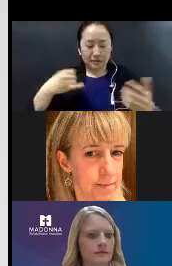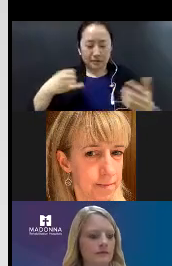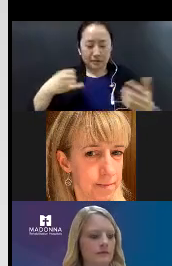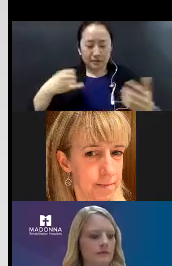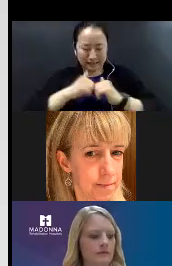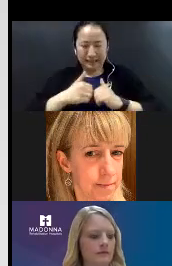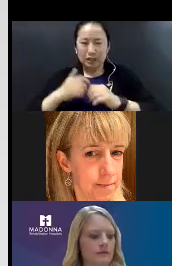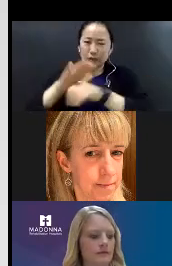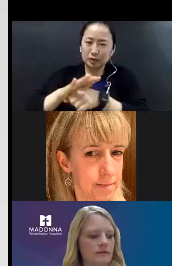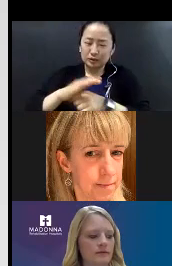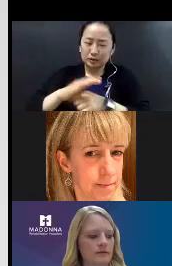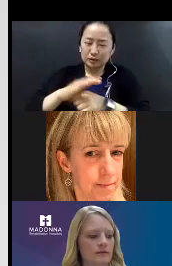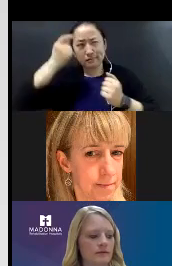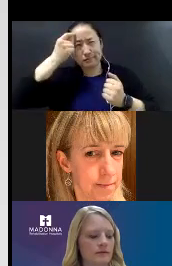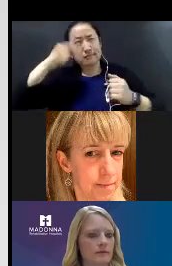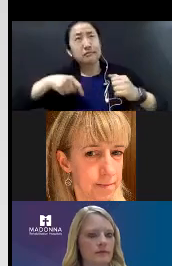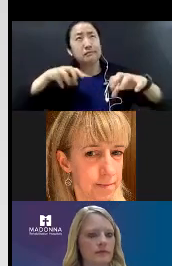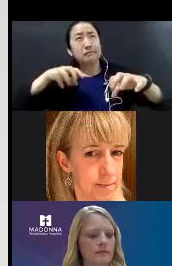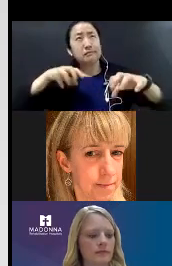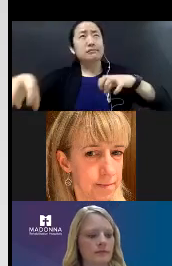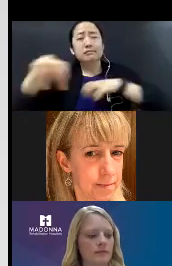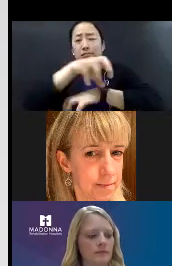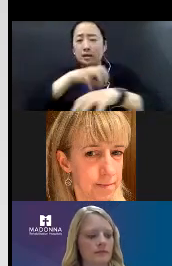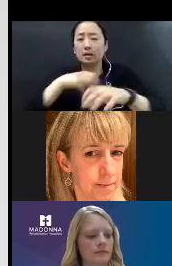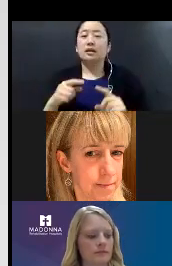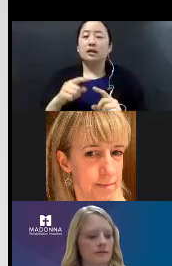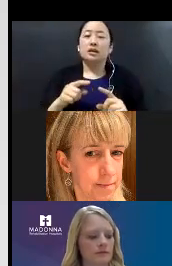OR THERE MIGHT BE SOME PRETTY DISCREPANCIES